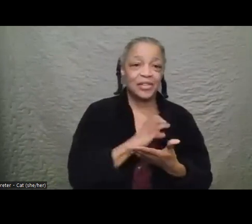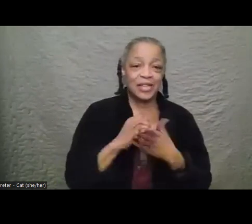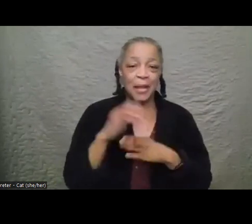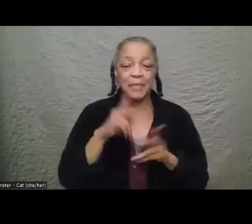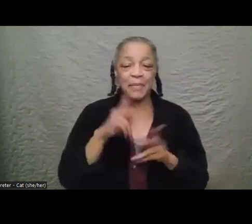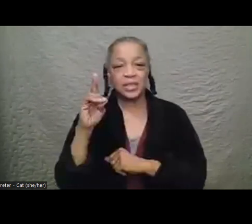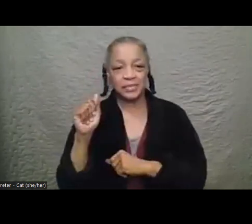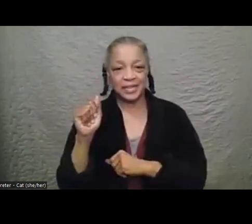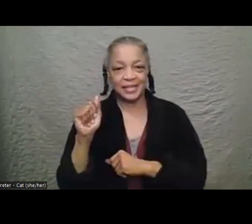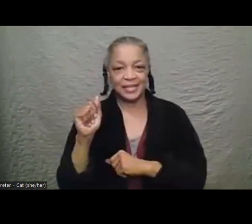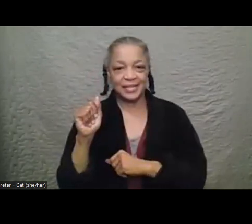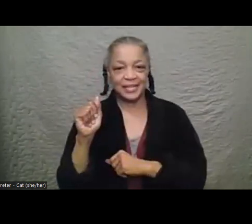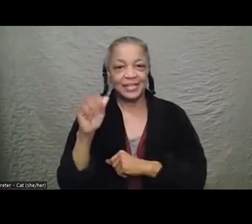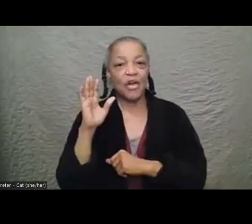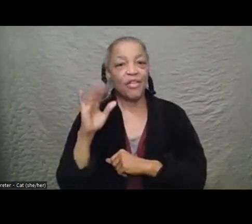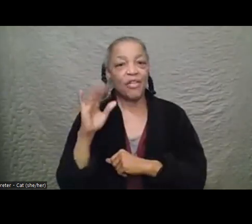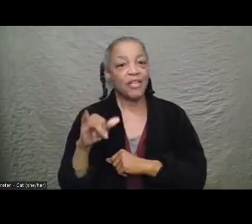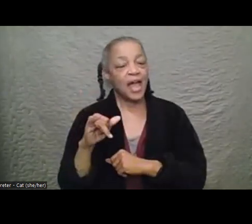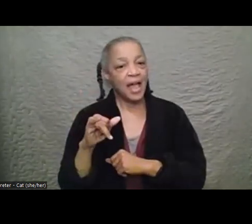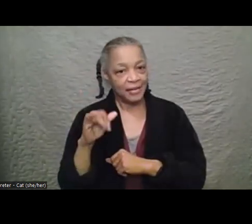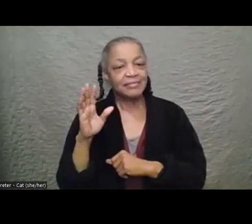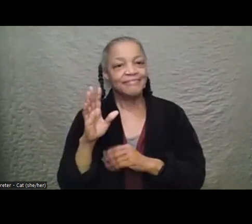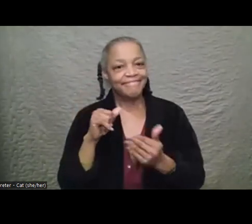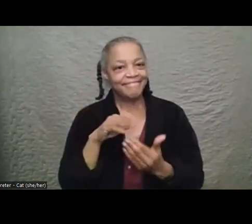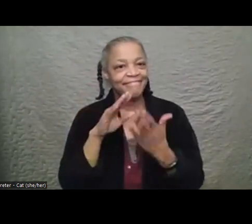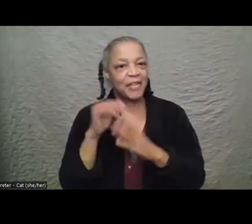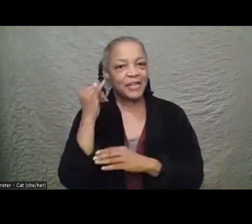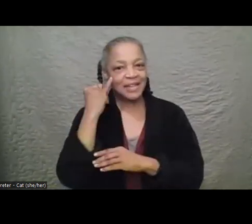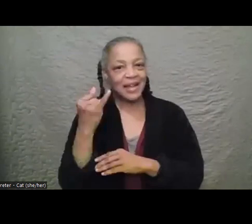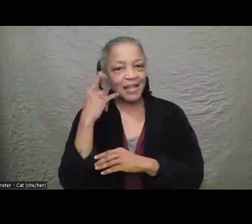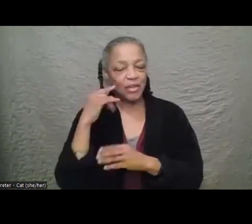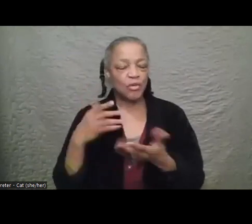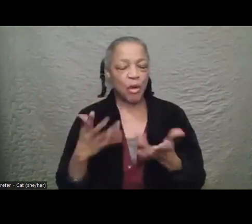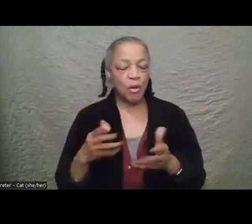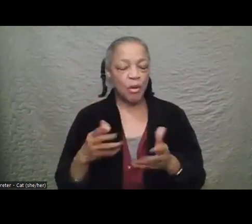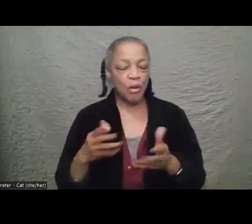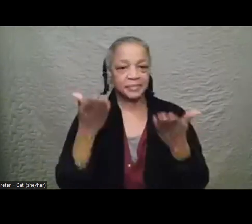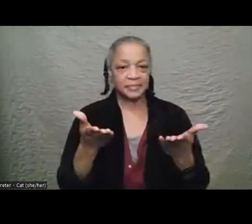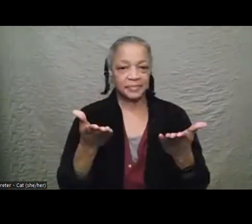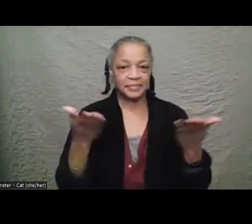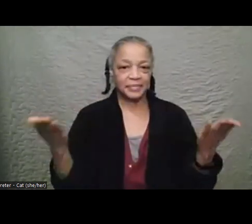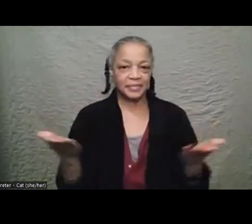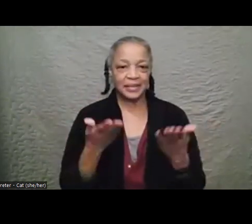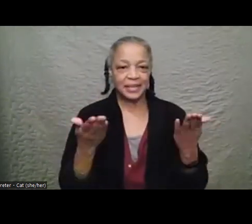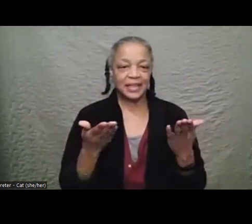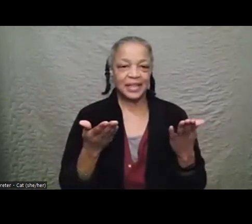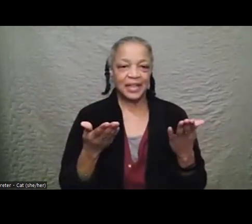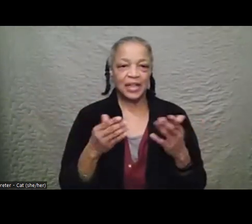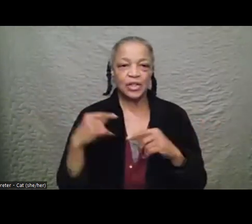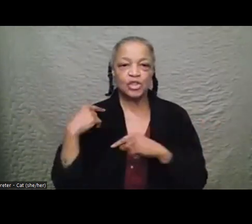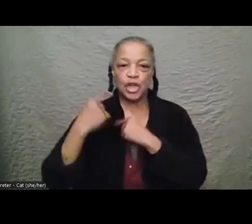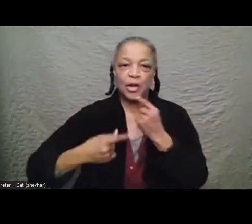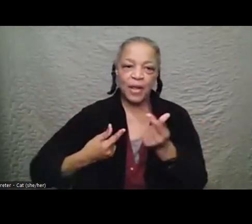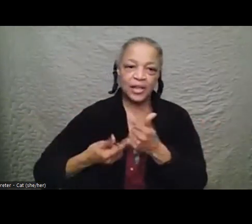It really speaks to this idea that you already talked about , intergenerational living and